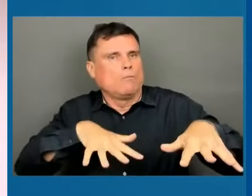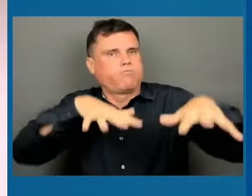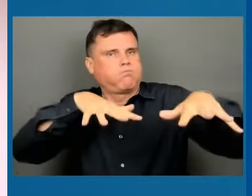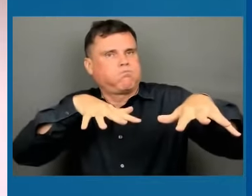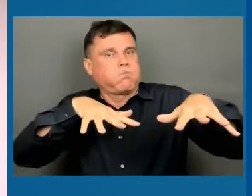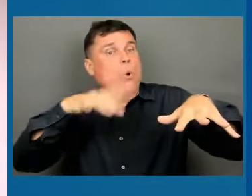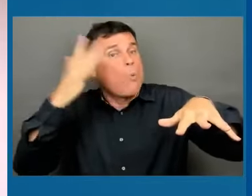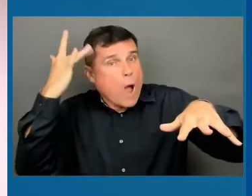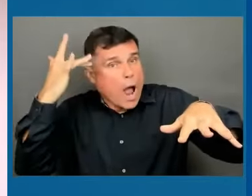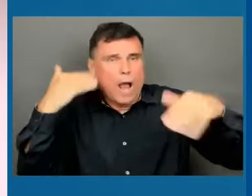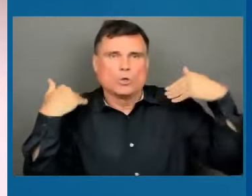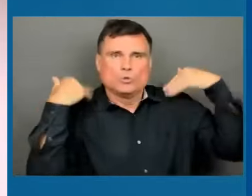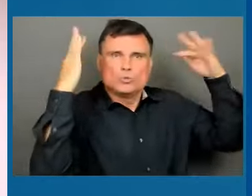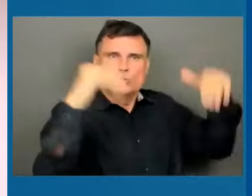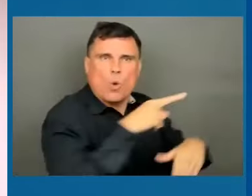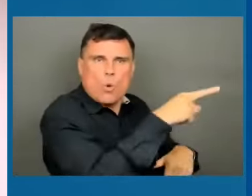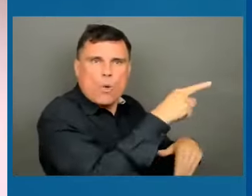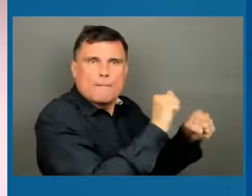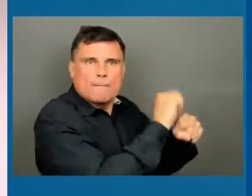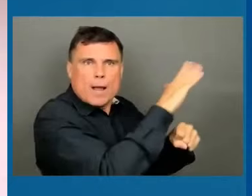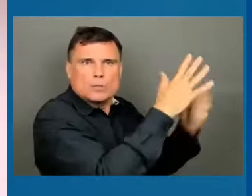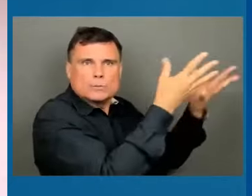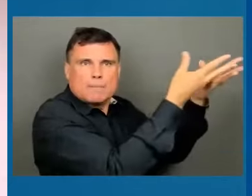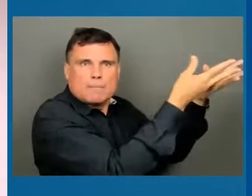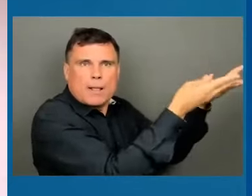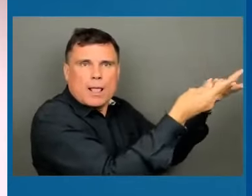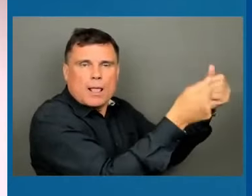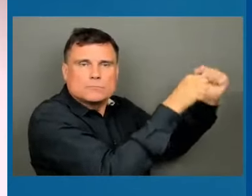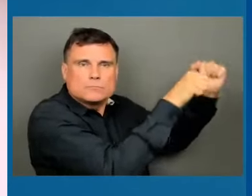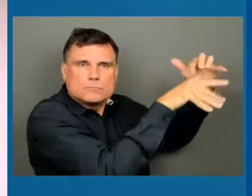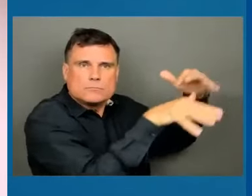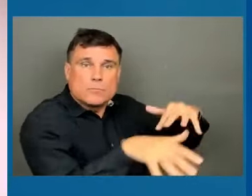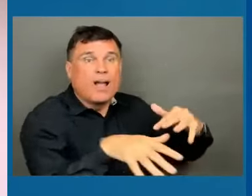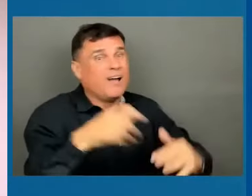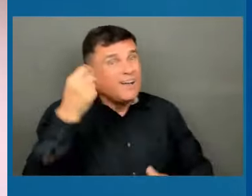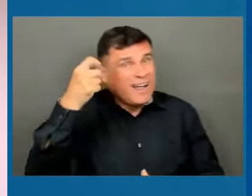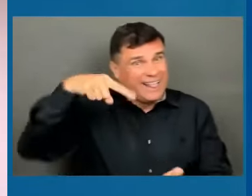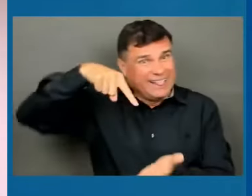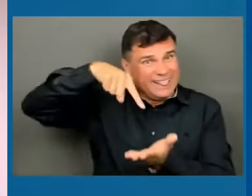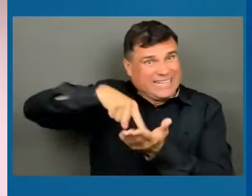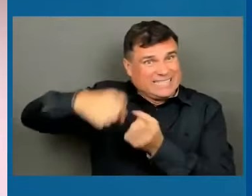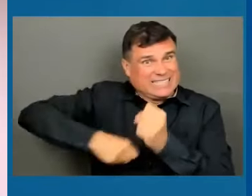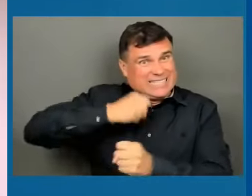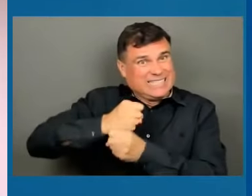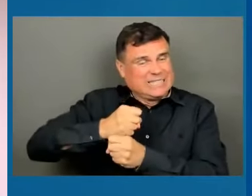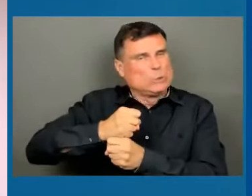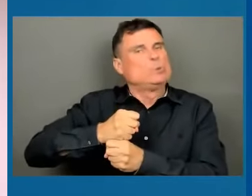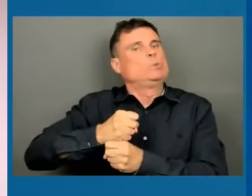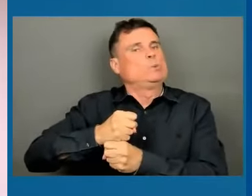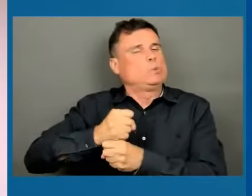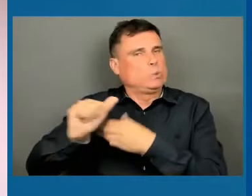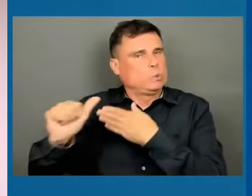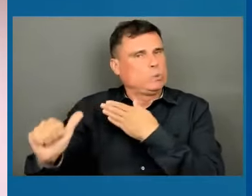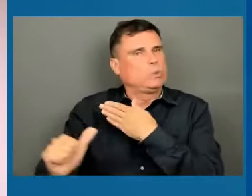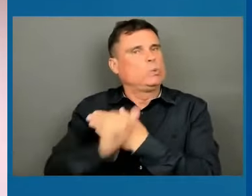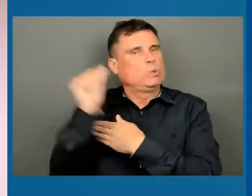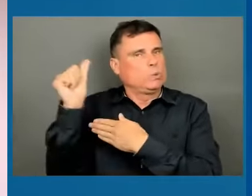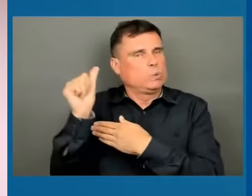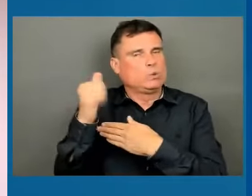once every decade or so. So the last time we've had similar conditions was back in 2012.